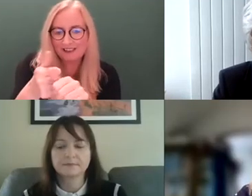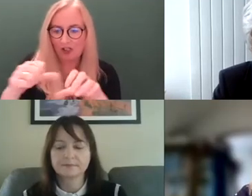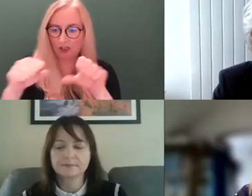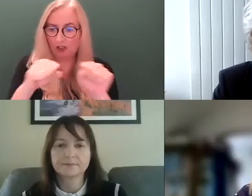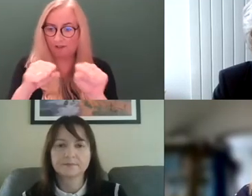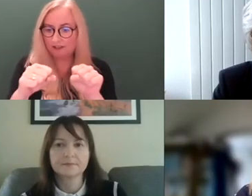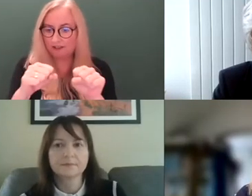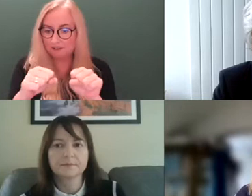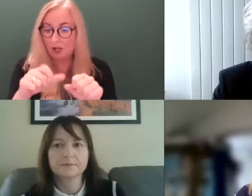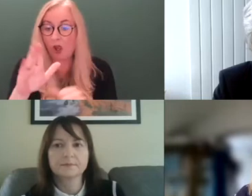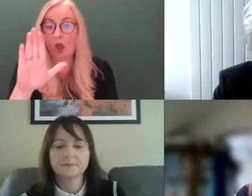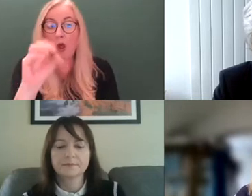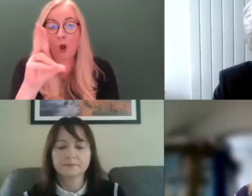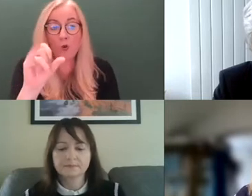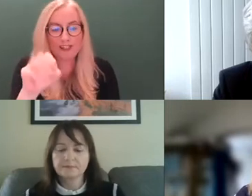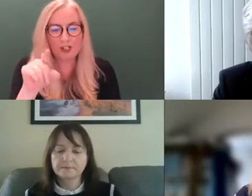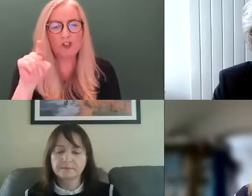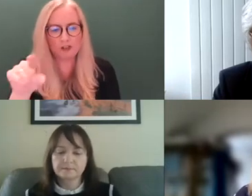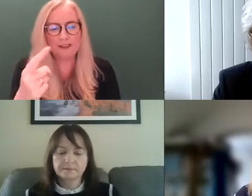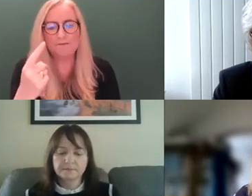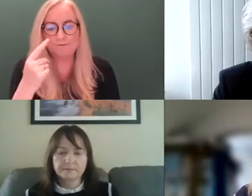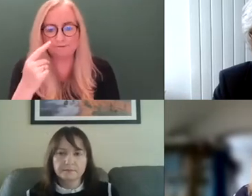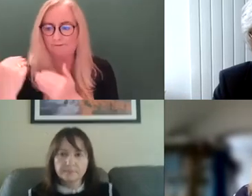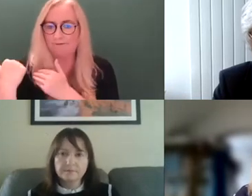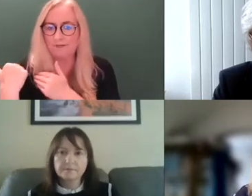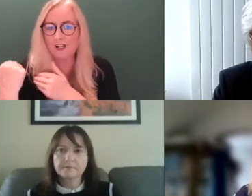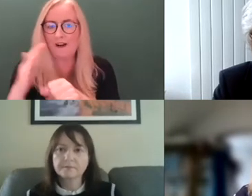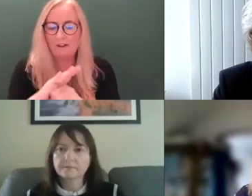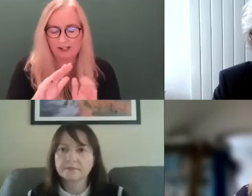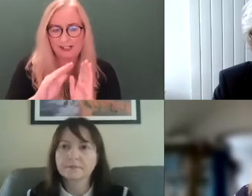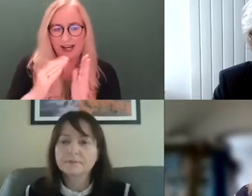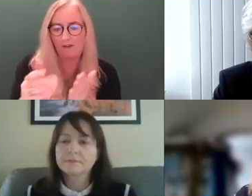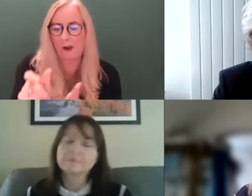and Louise also oversees the development and delivery of the patient advocacy service.